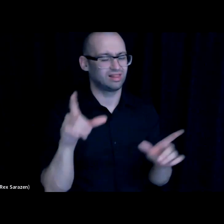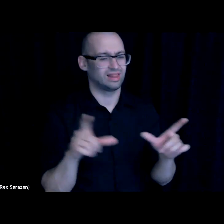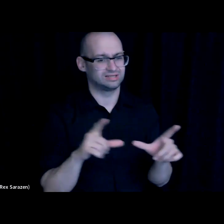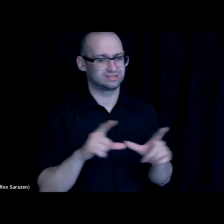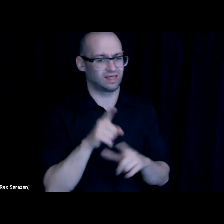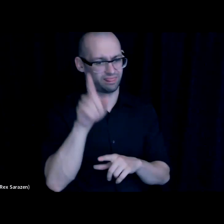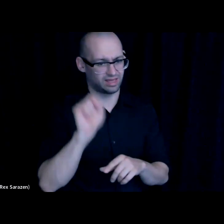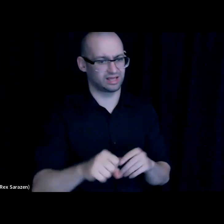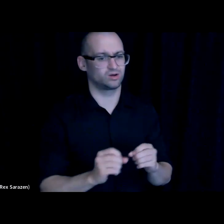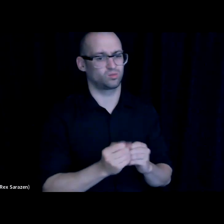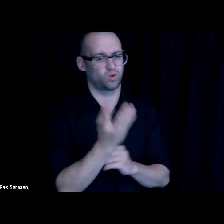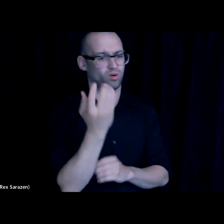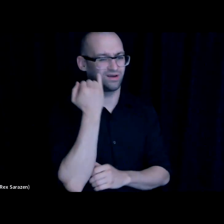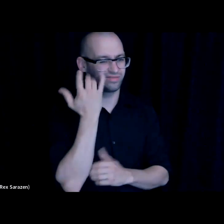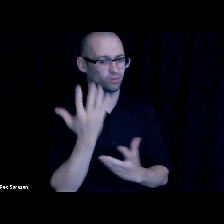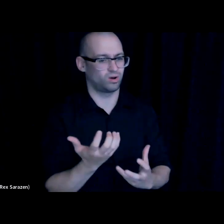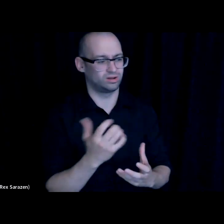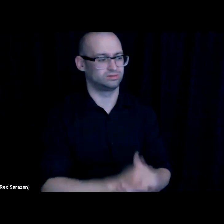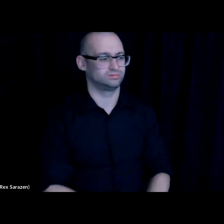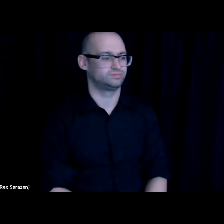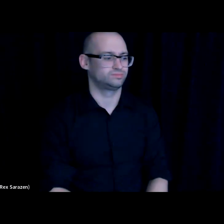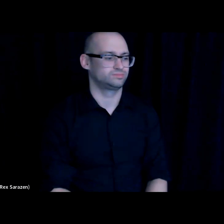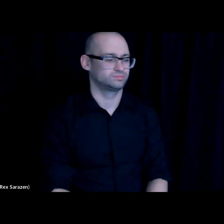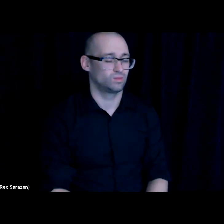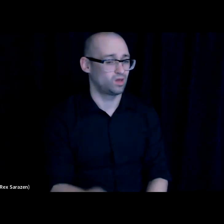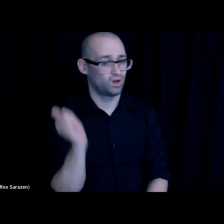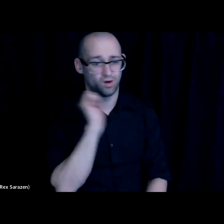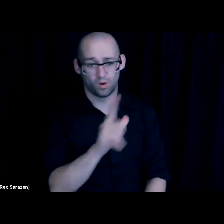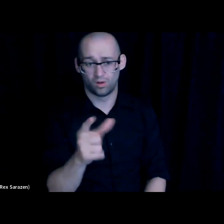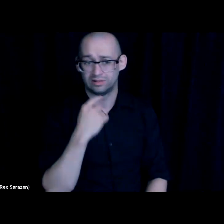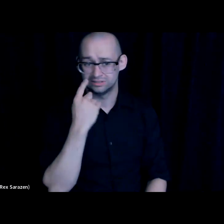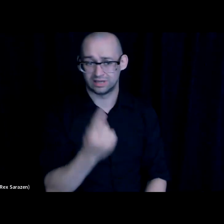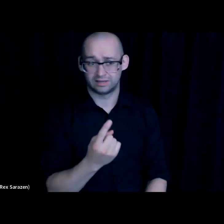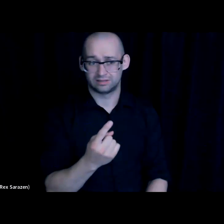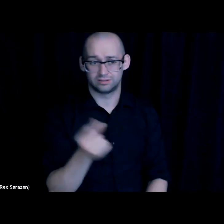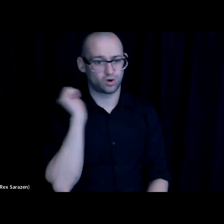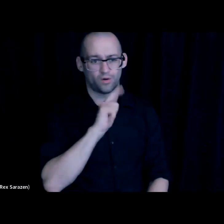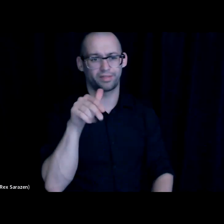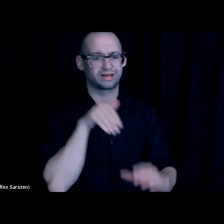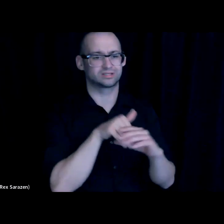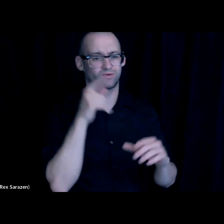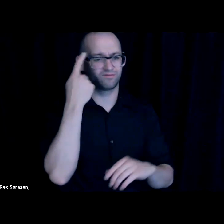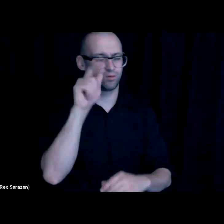if they choose to all of this that I'm telling you right now is all accessible for our education,